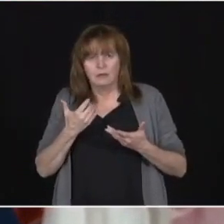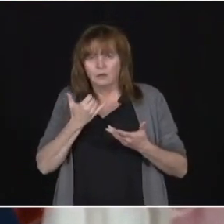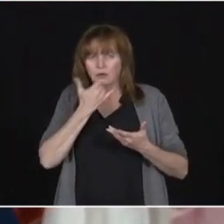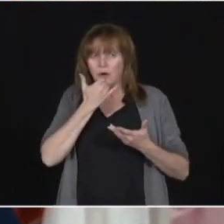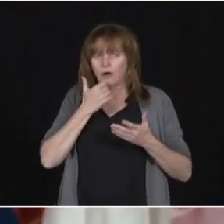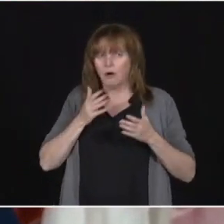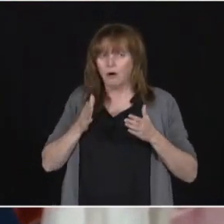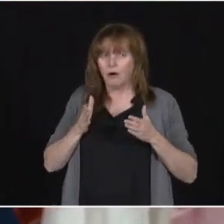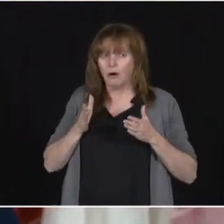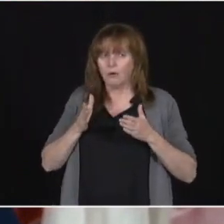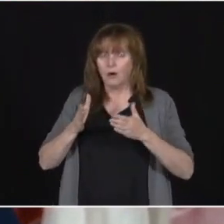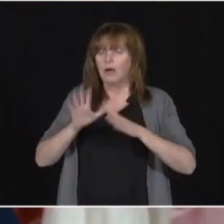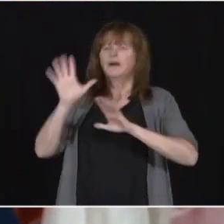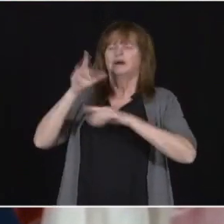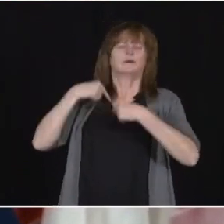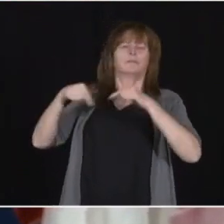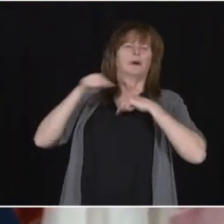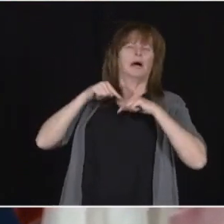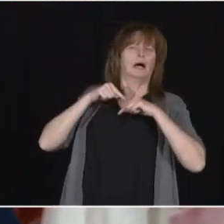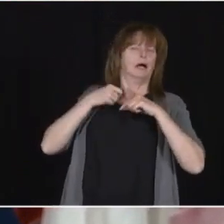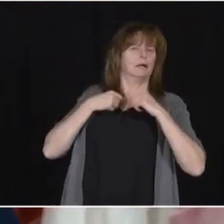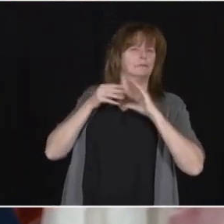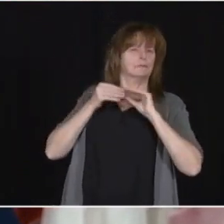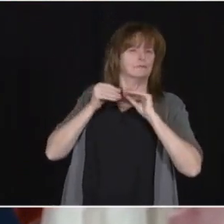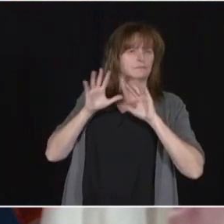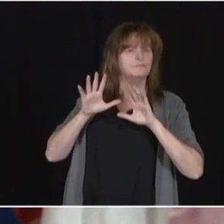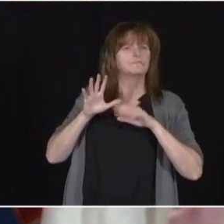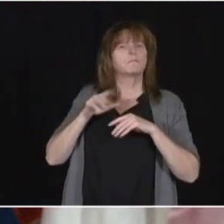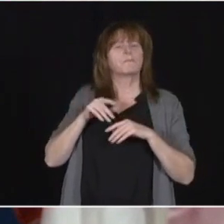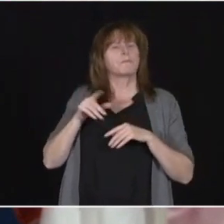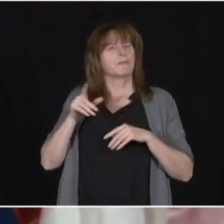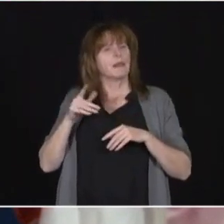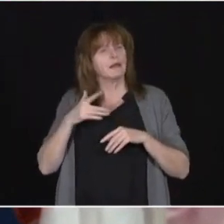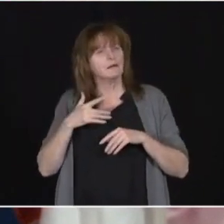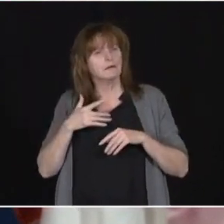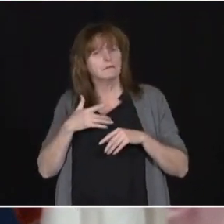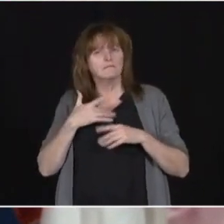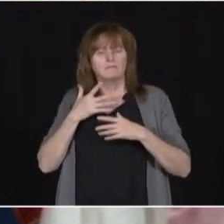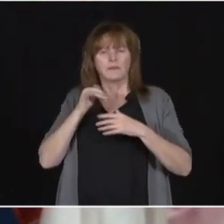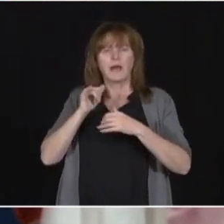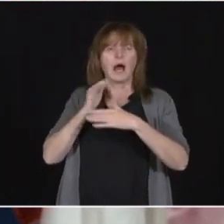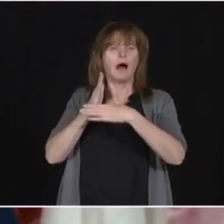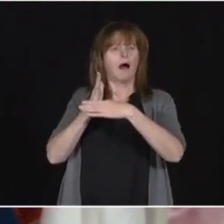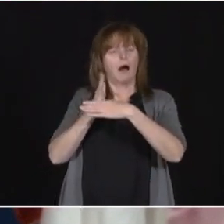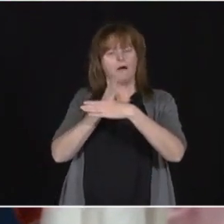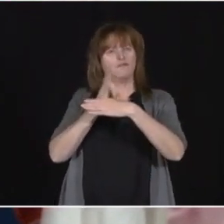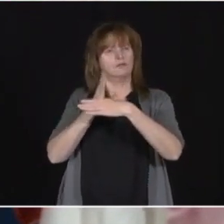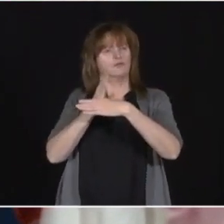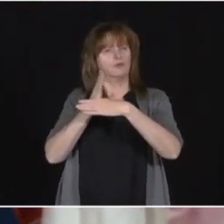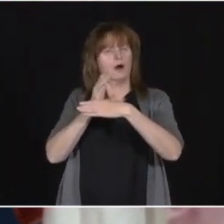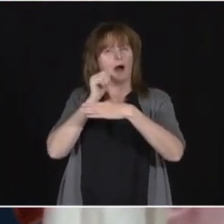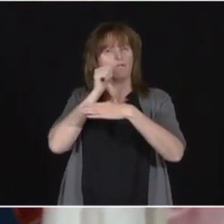average of daily cases has been going up marginally. New cases are outnumbering recovered cases.